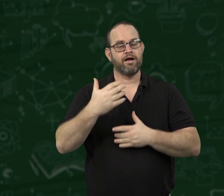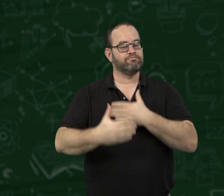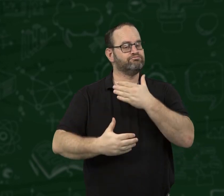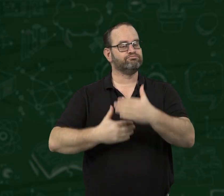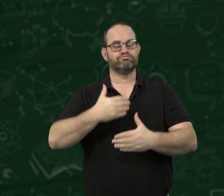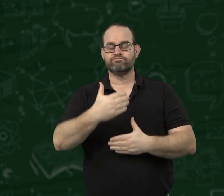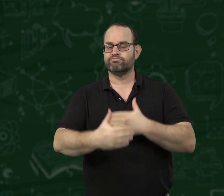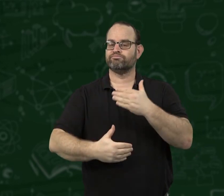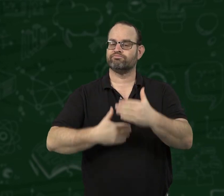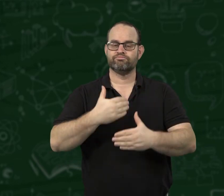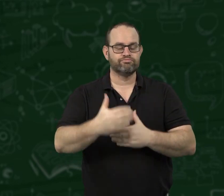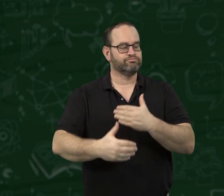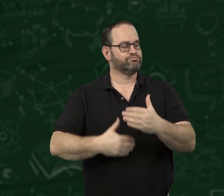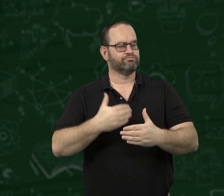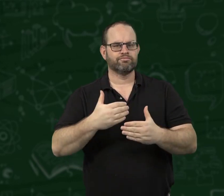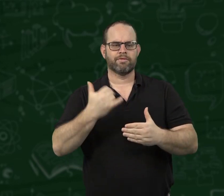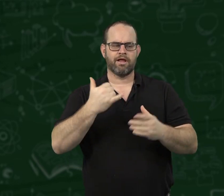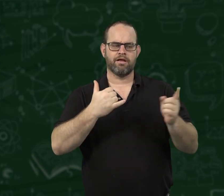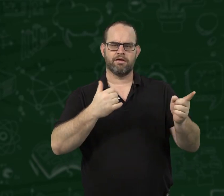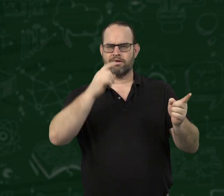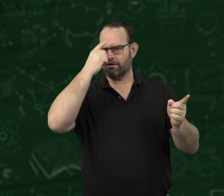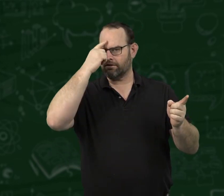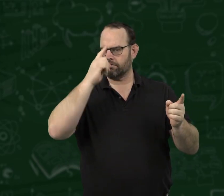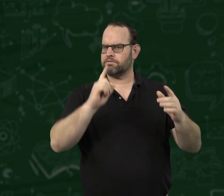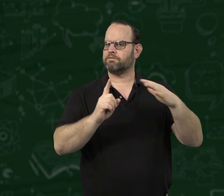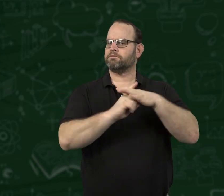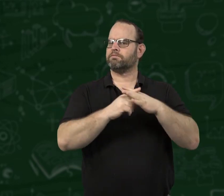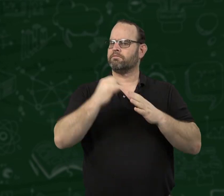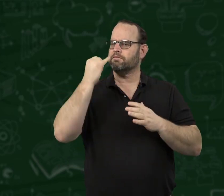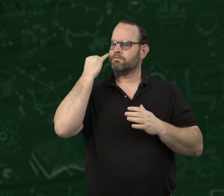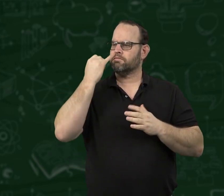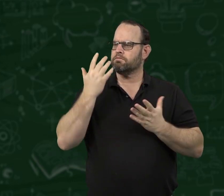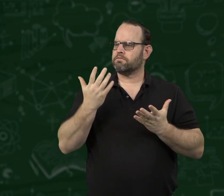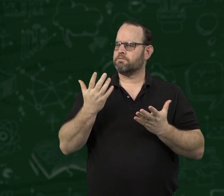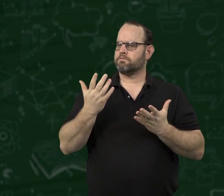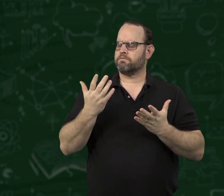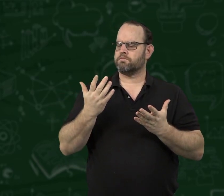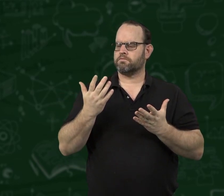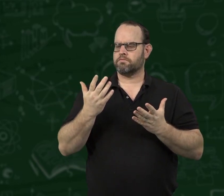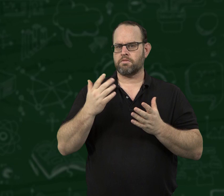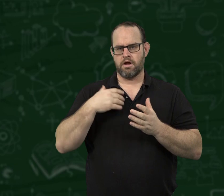After some time, a new idea occurred.